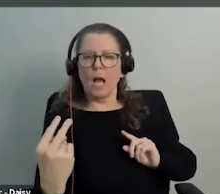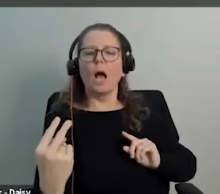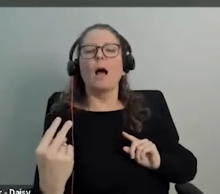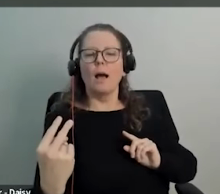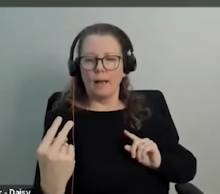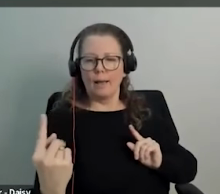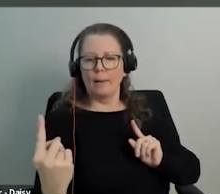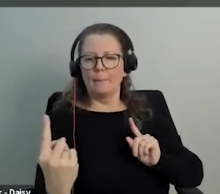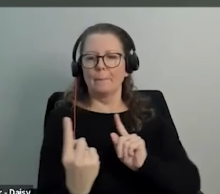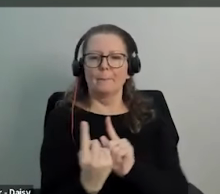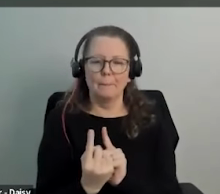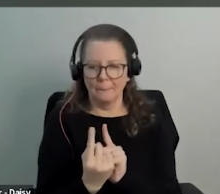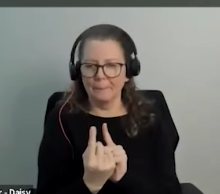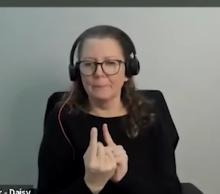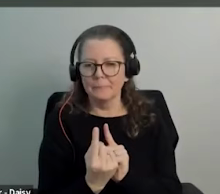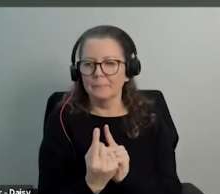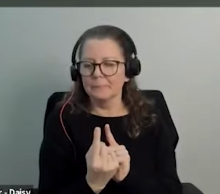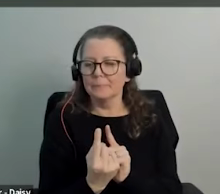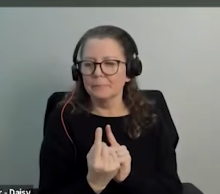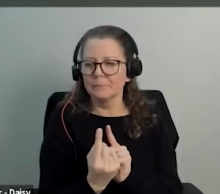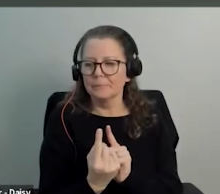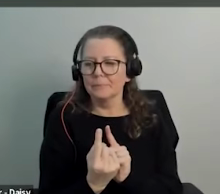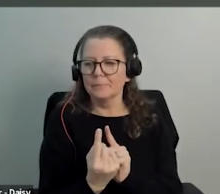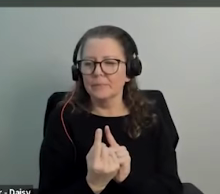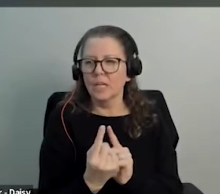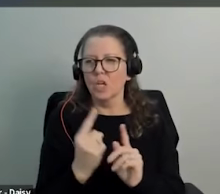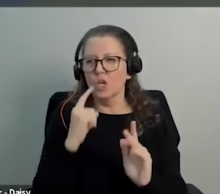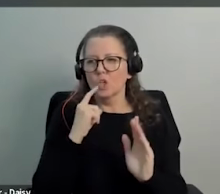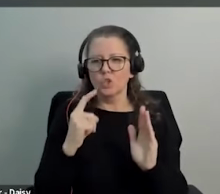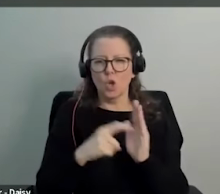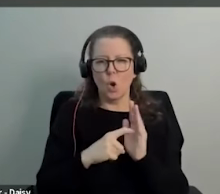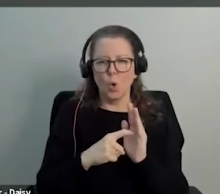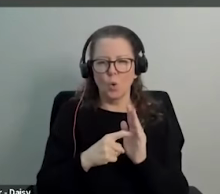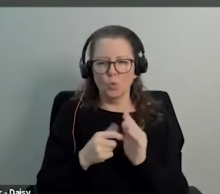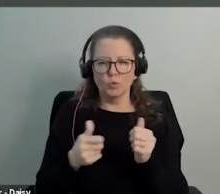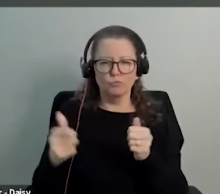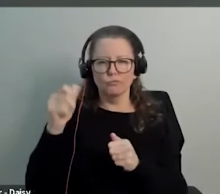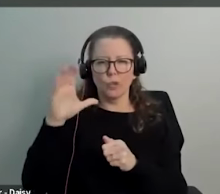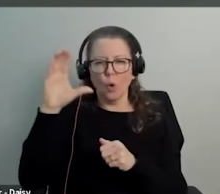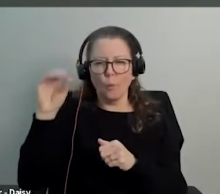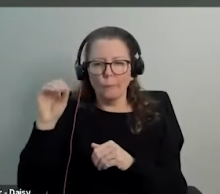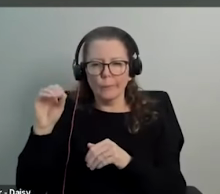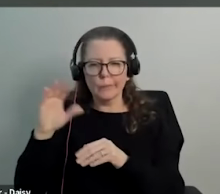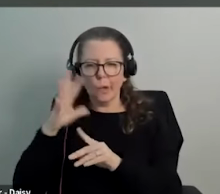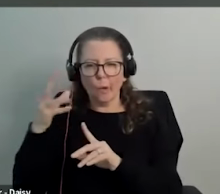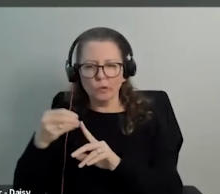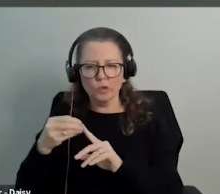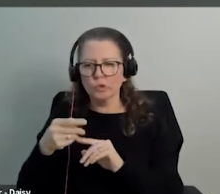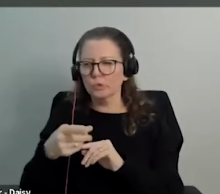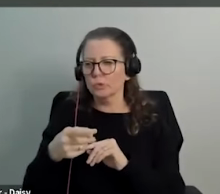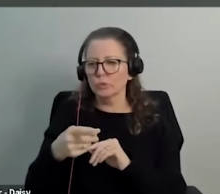And so that's something that I think I've noticed in corporate culture as well, you know, as far as you can't go in and be like,